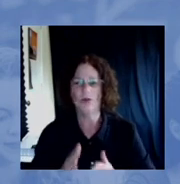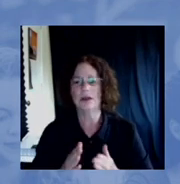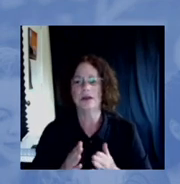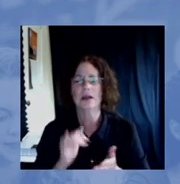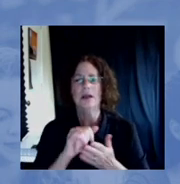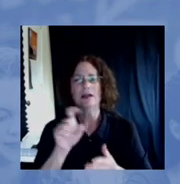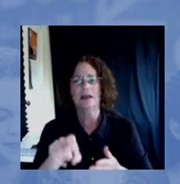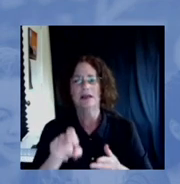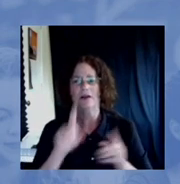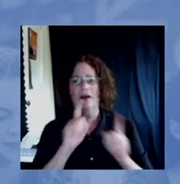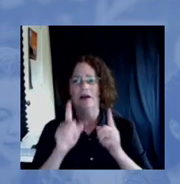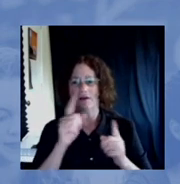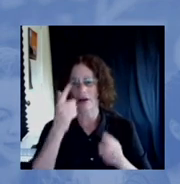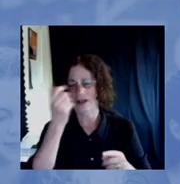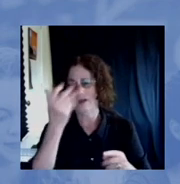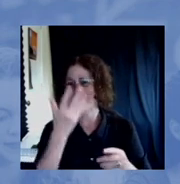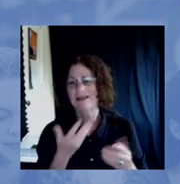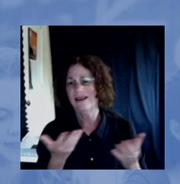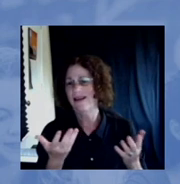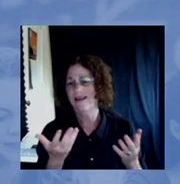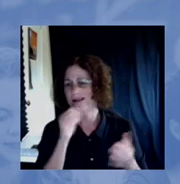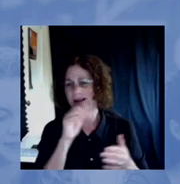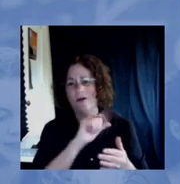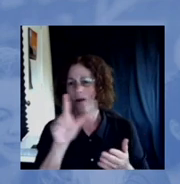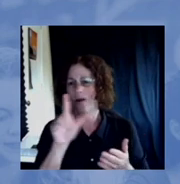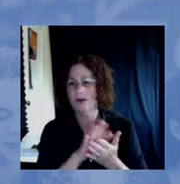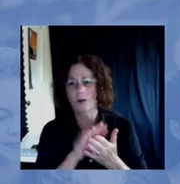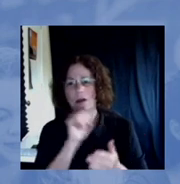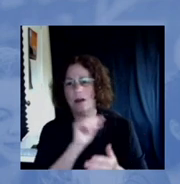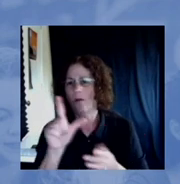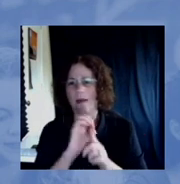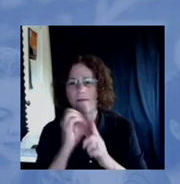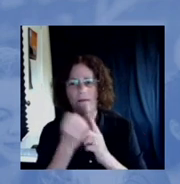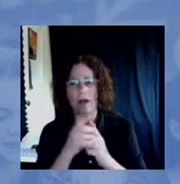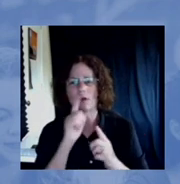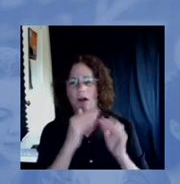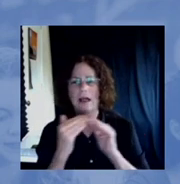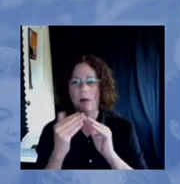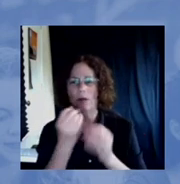THE SAD RETALIATE NOT ALL SCHOOLS ARE EQUALLY SAFE FOR ALL CHILDREN.